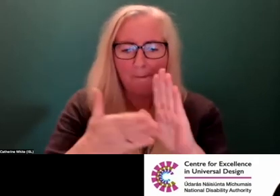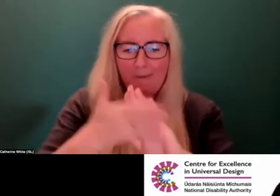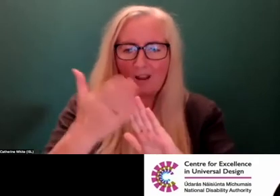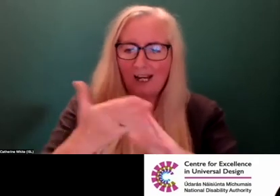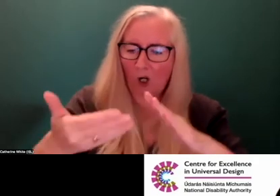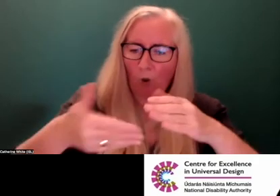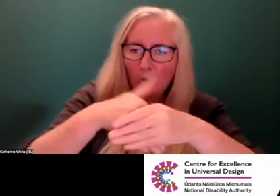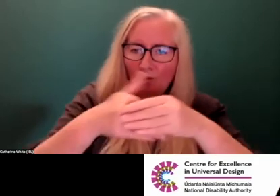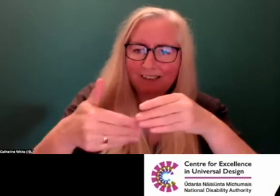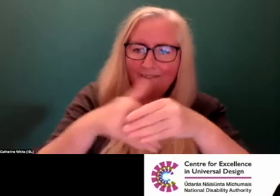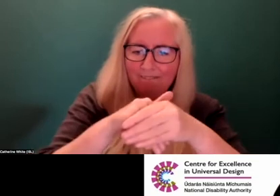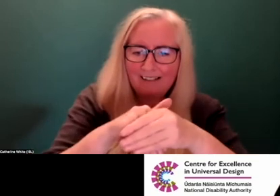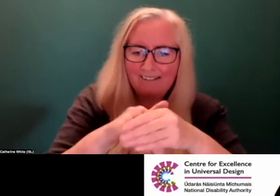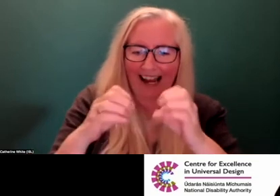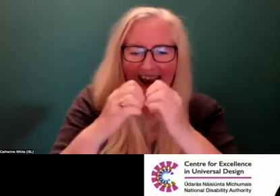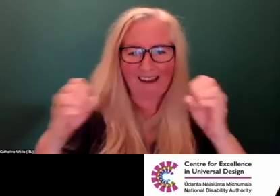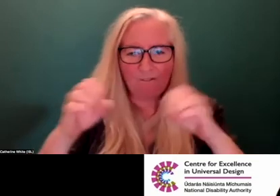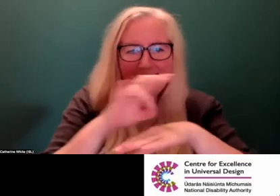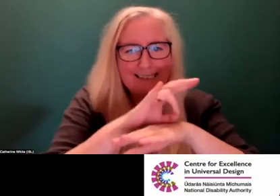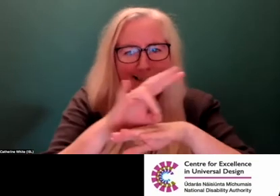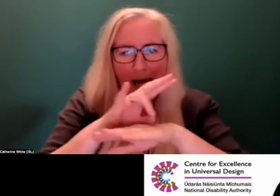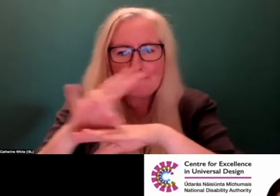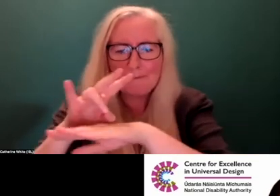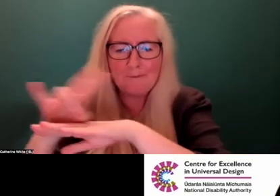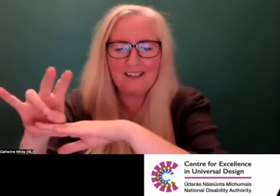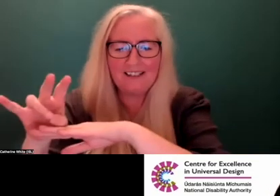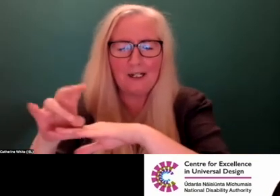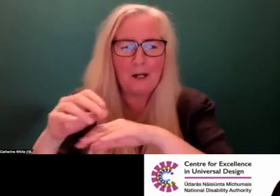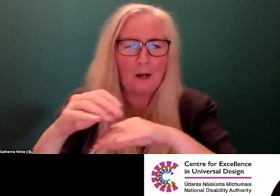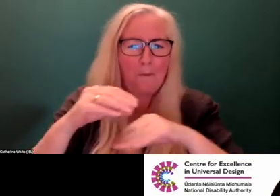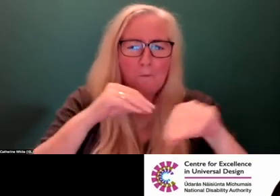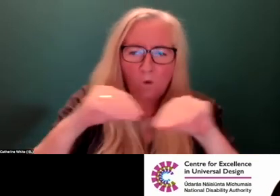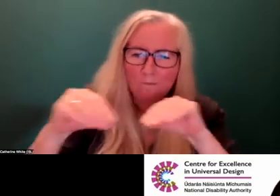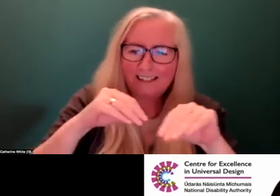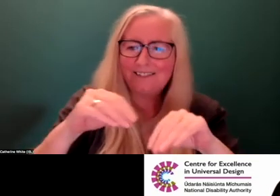insist that this building was inclusive of every type, and shape and movement of